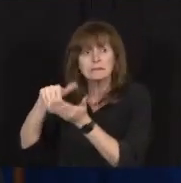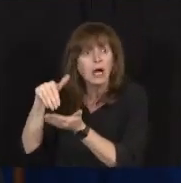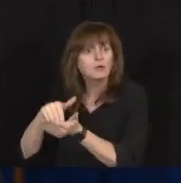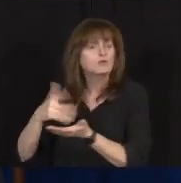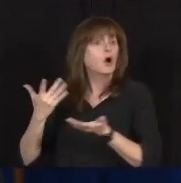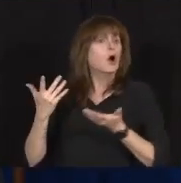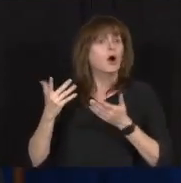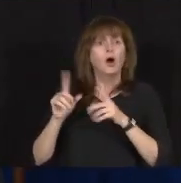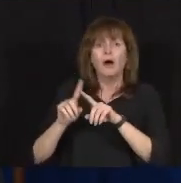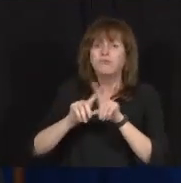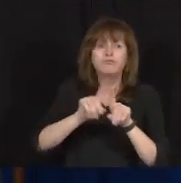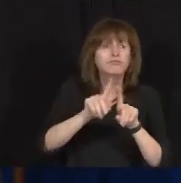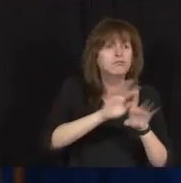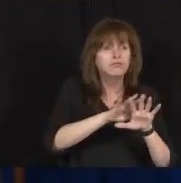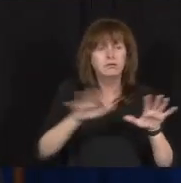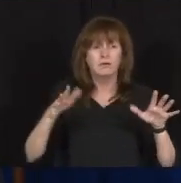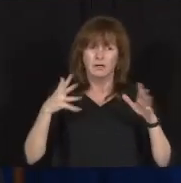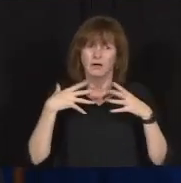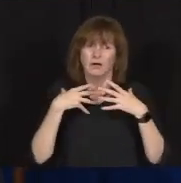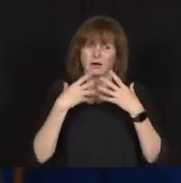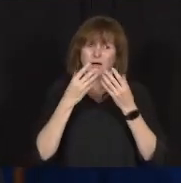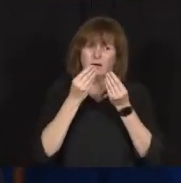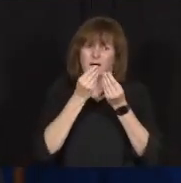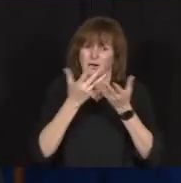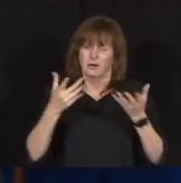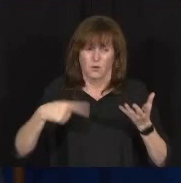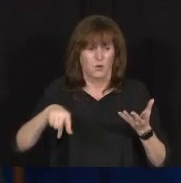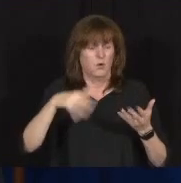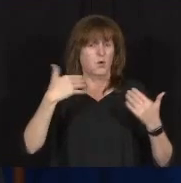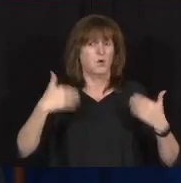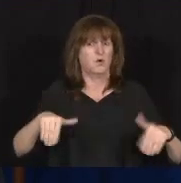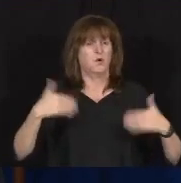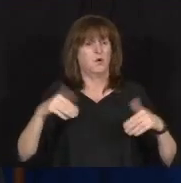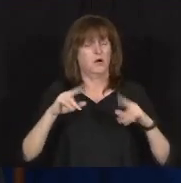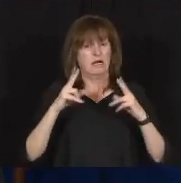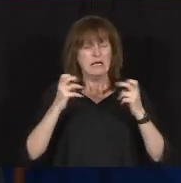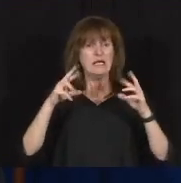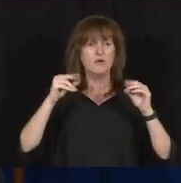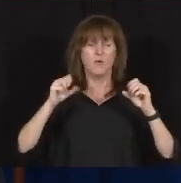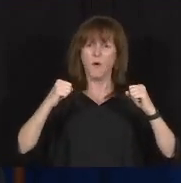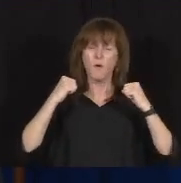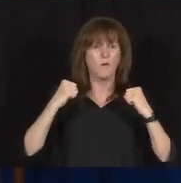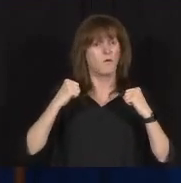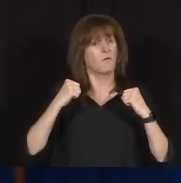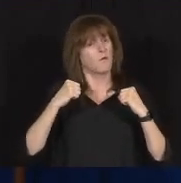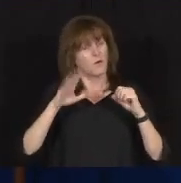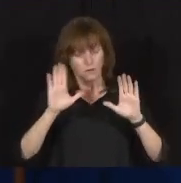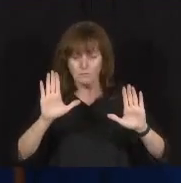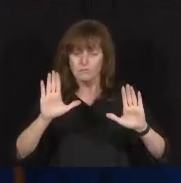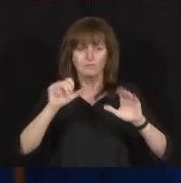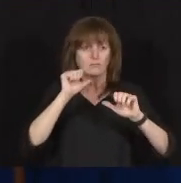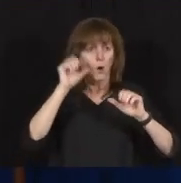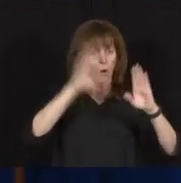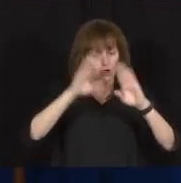M y message to our healthcare heroes is this, help is on the way. So if you are listening, if you have medical